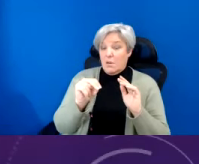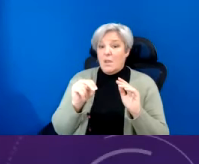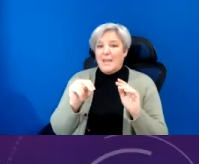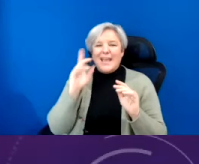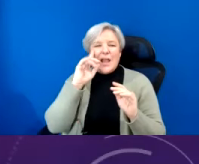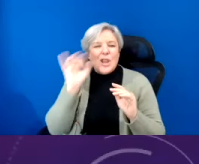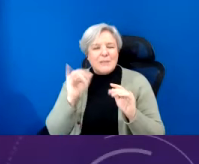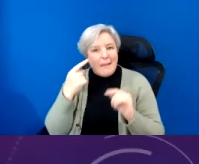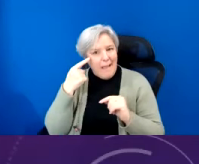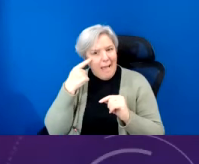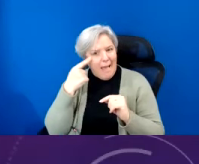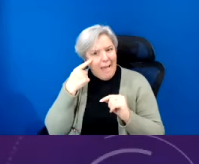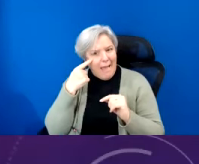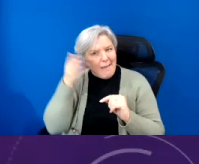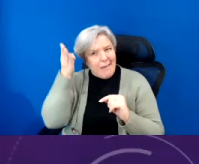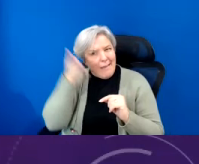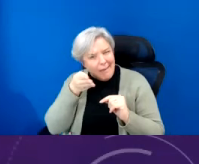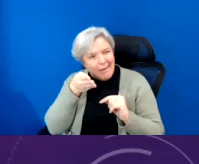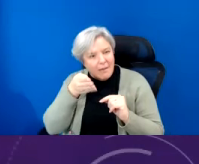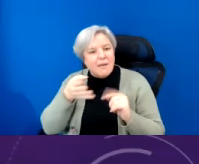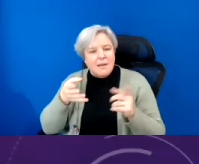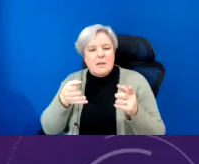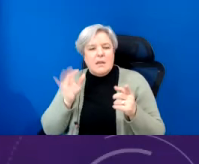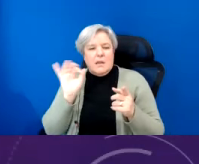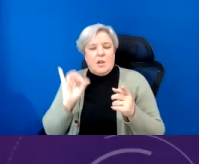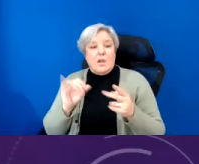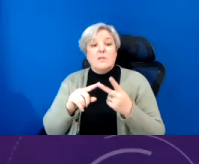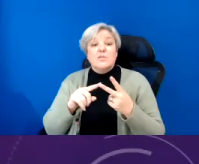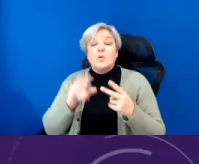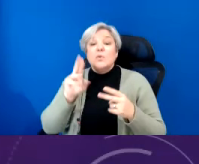I with the slash through and so to unhide needs columns.